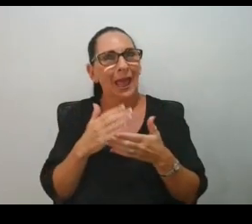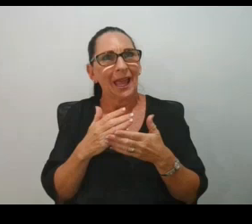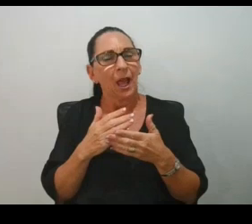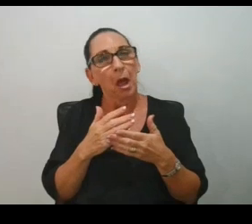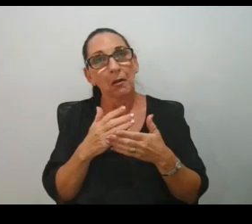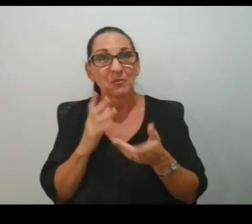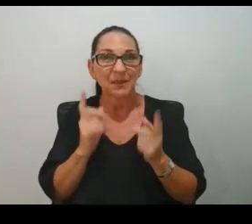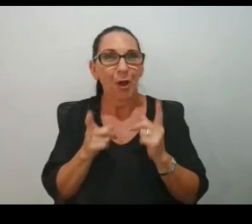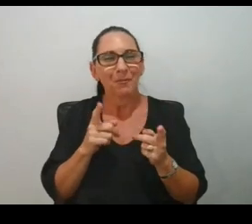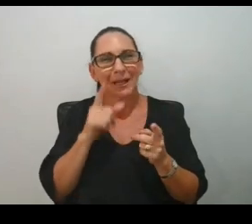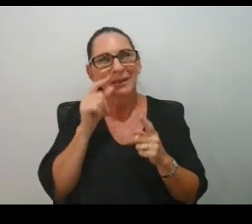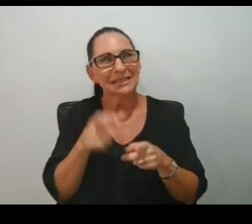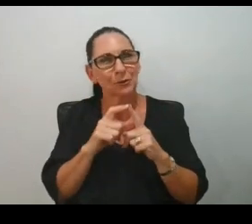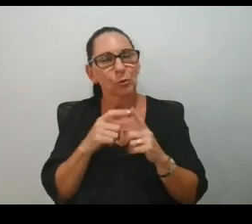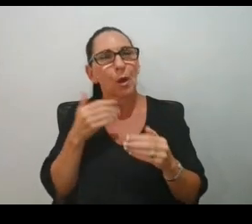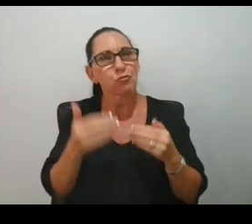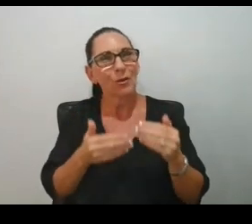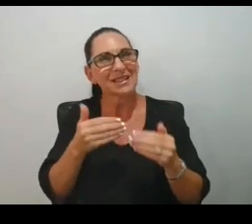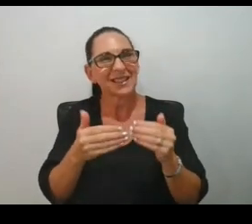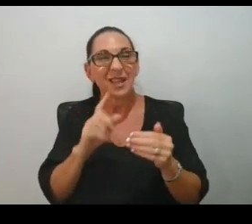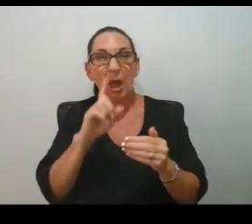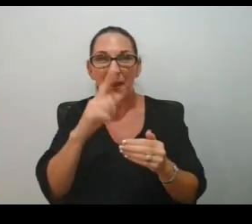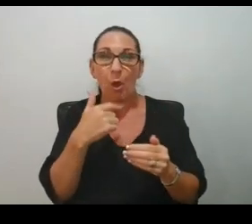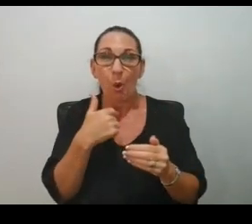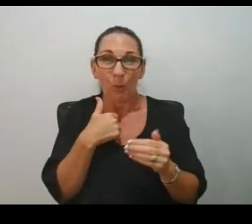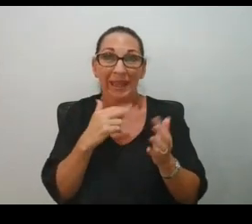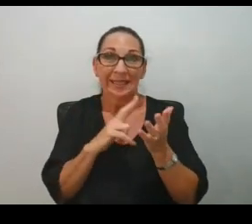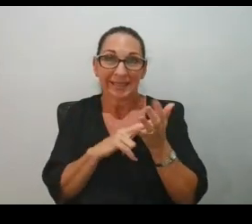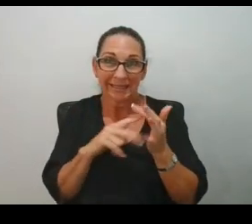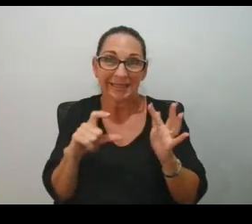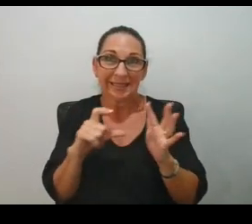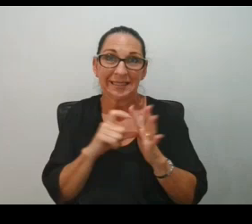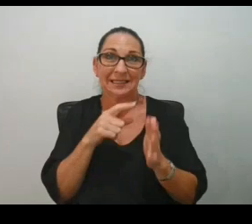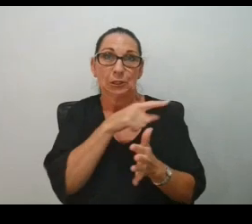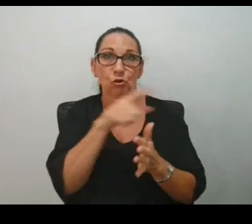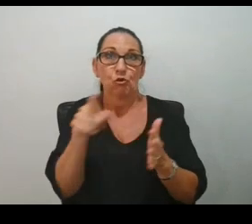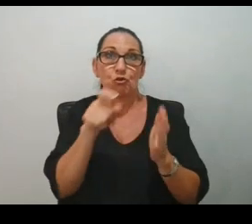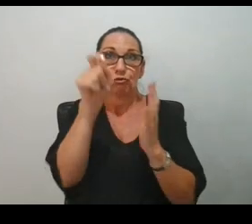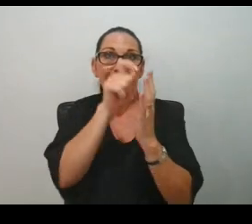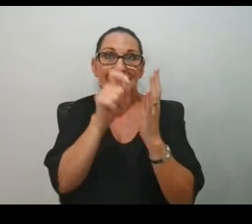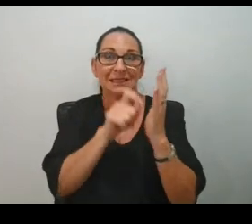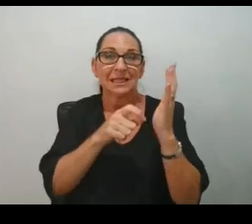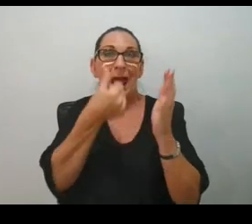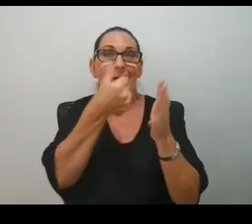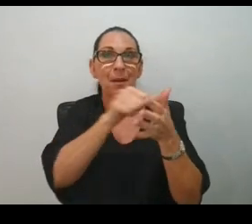do require a written application and we have an application form it is long it is very detailed